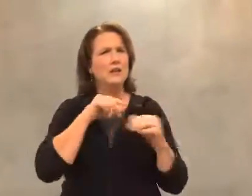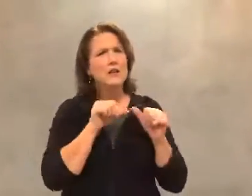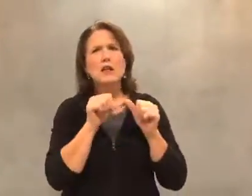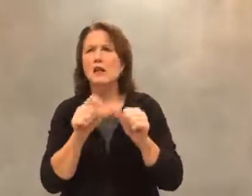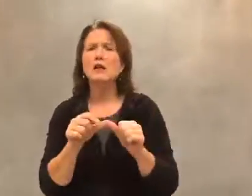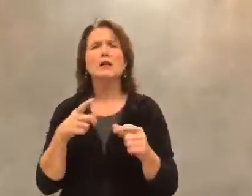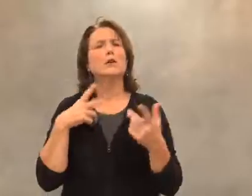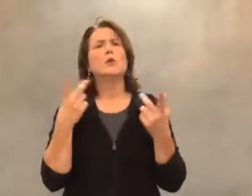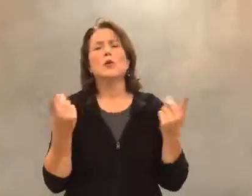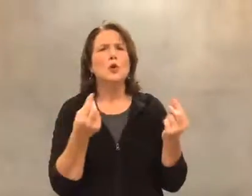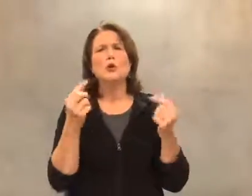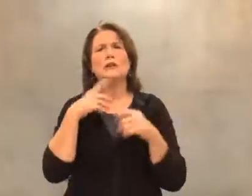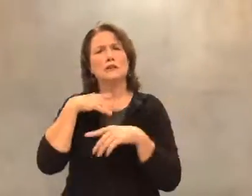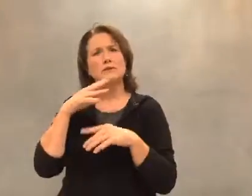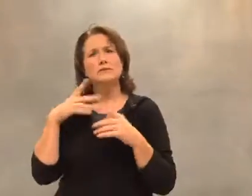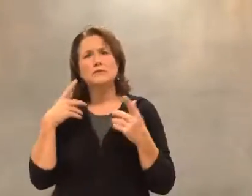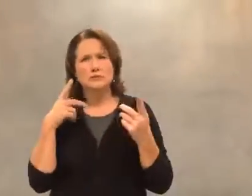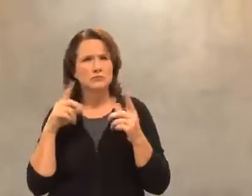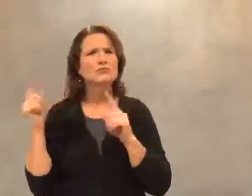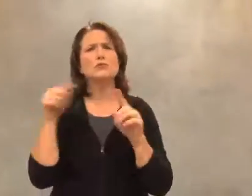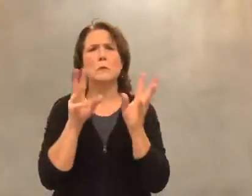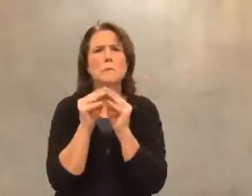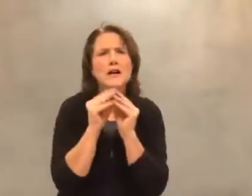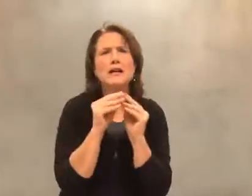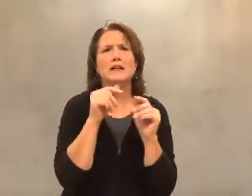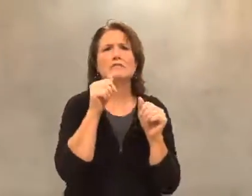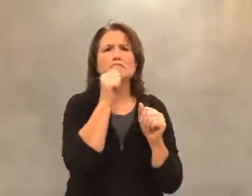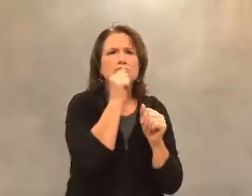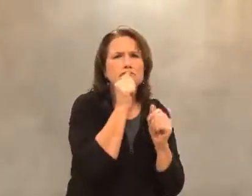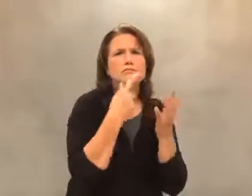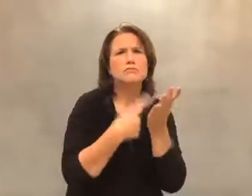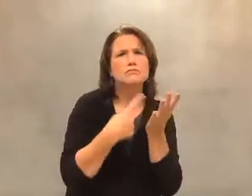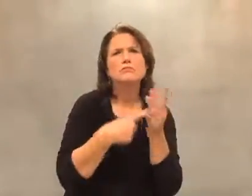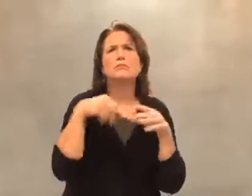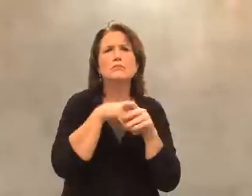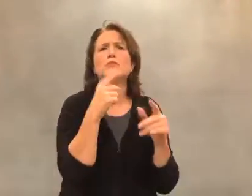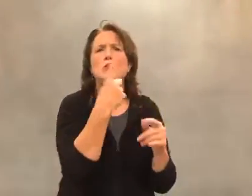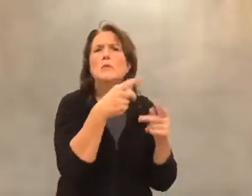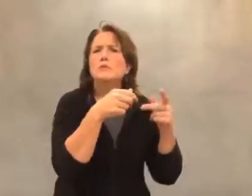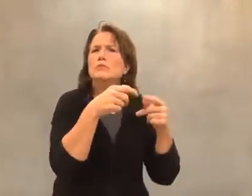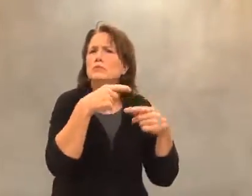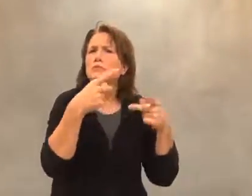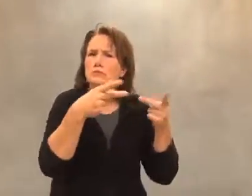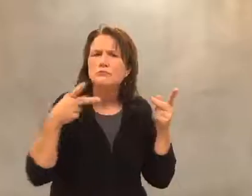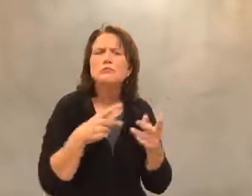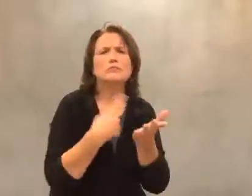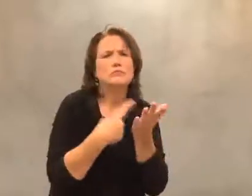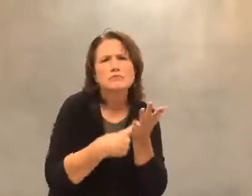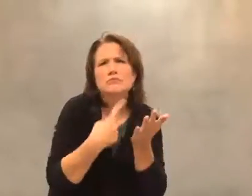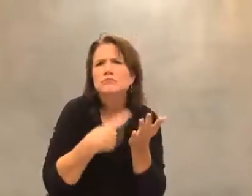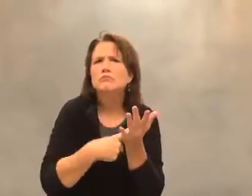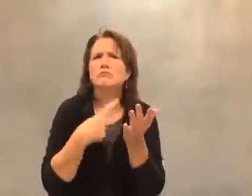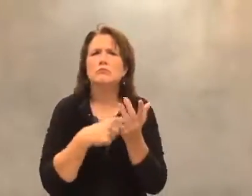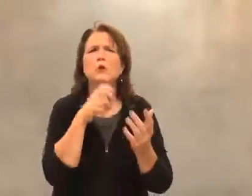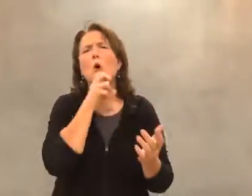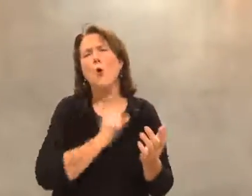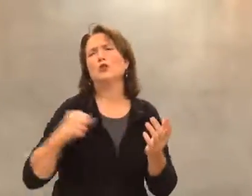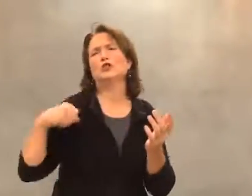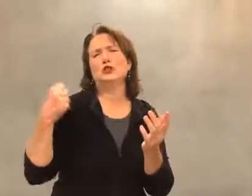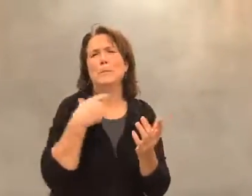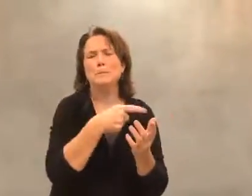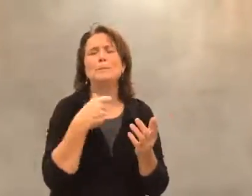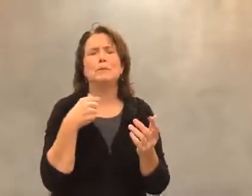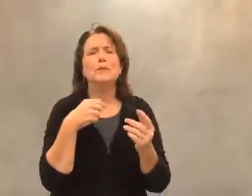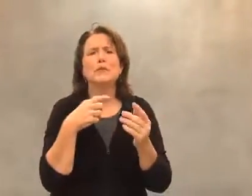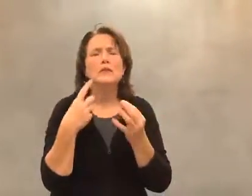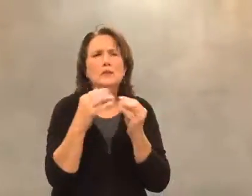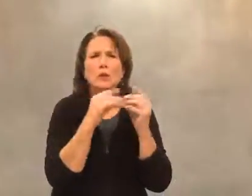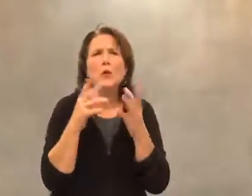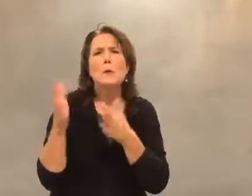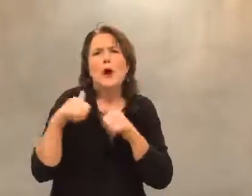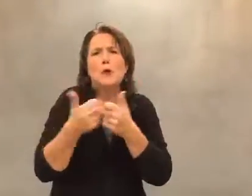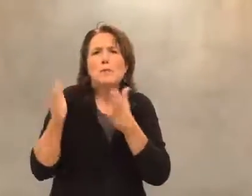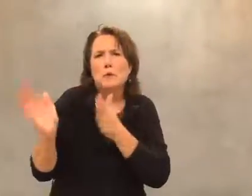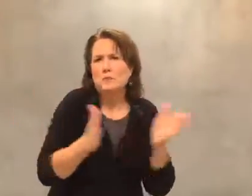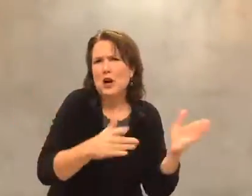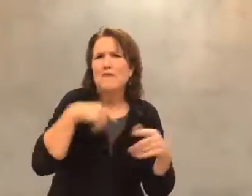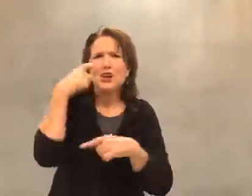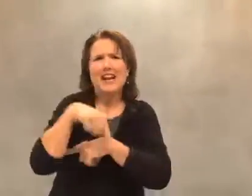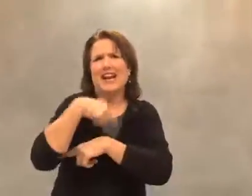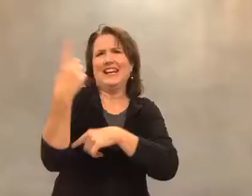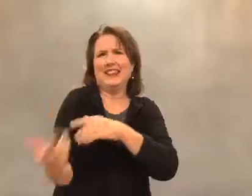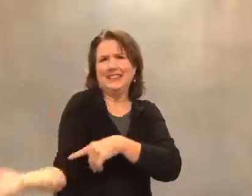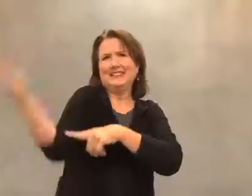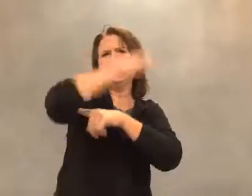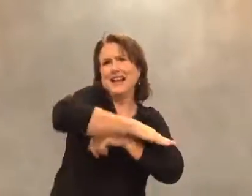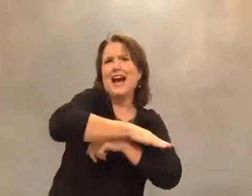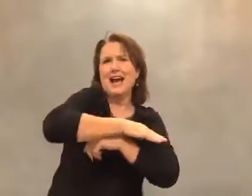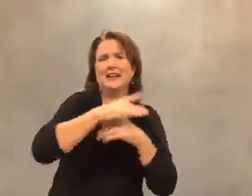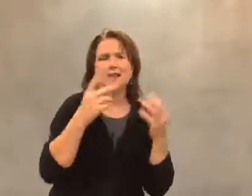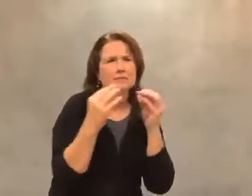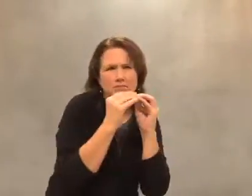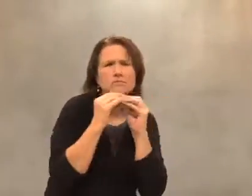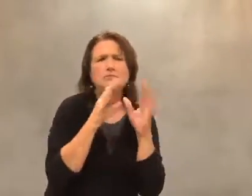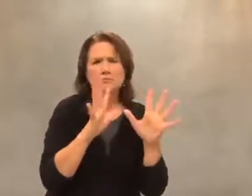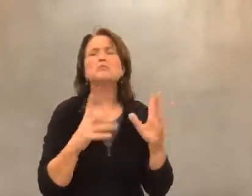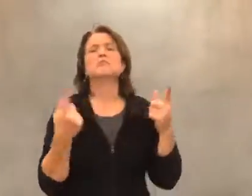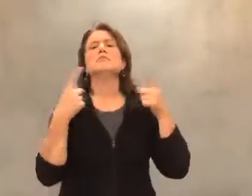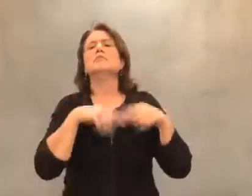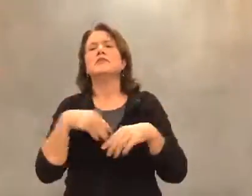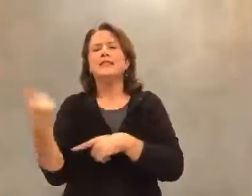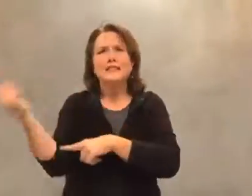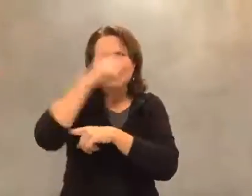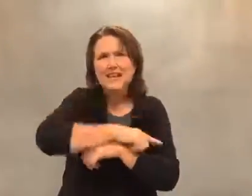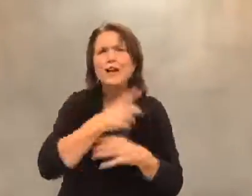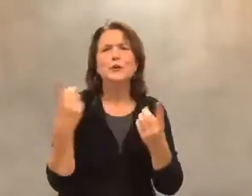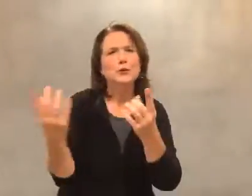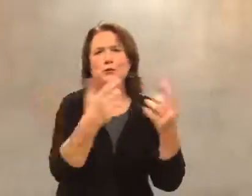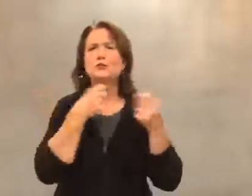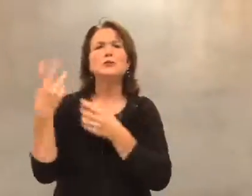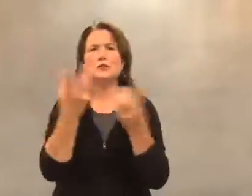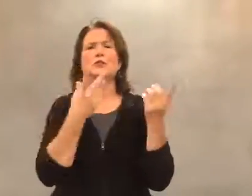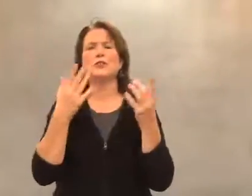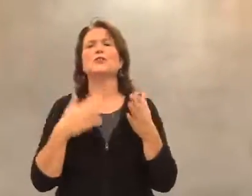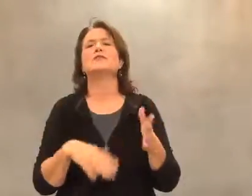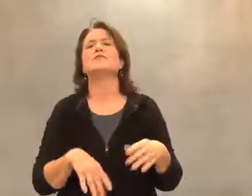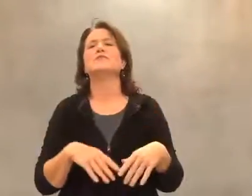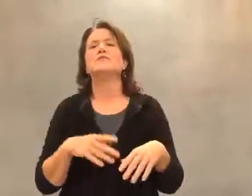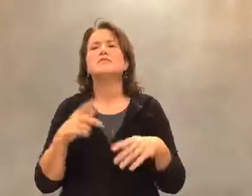We had secret meetings in the old gym to prepare for the next day.